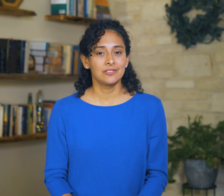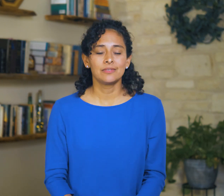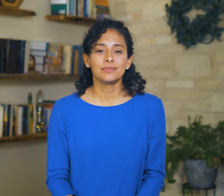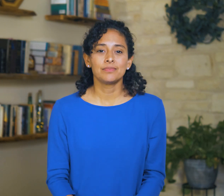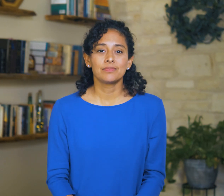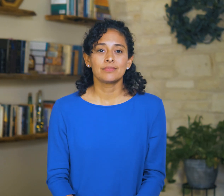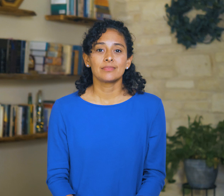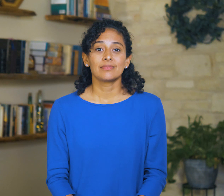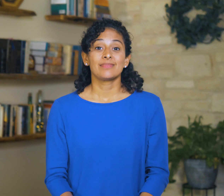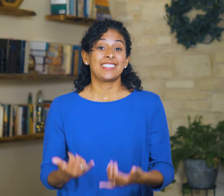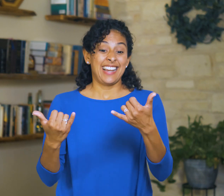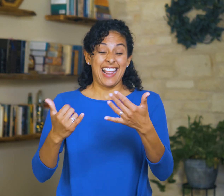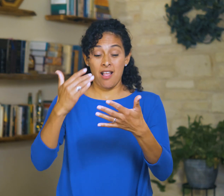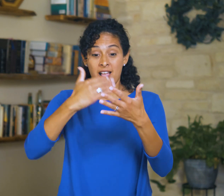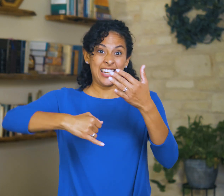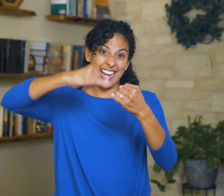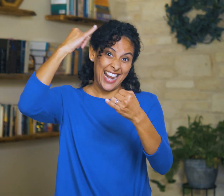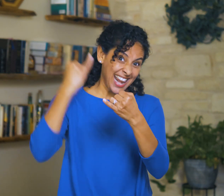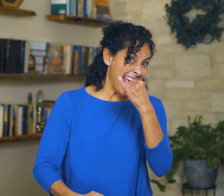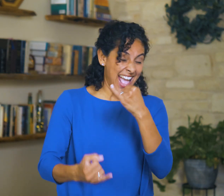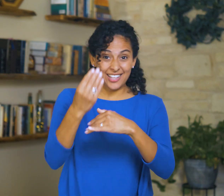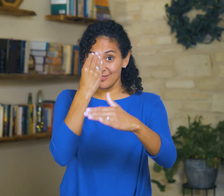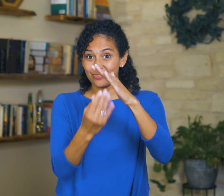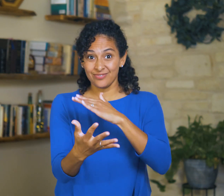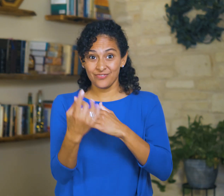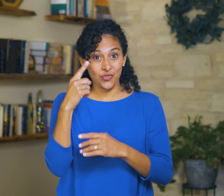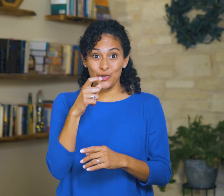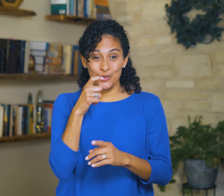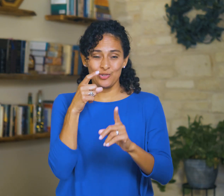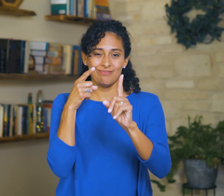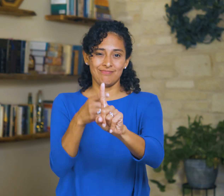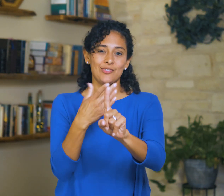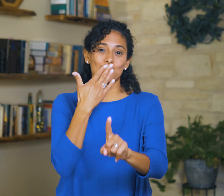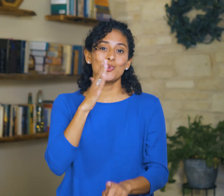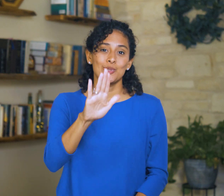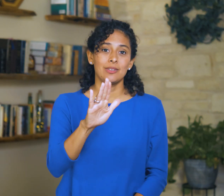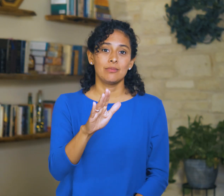Today’s final oracle is for Jerusalem.